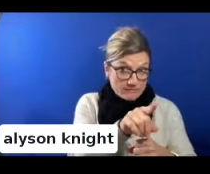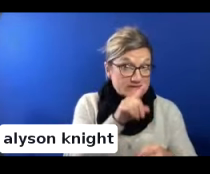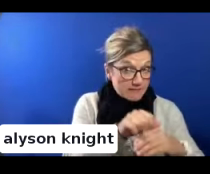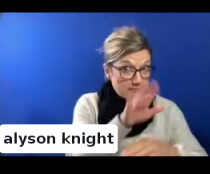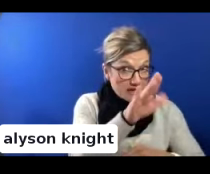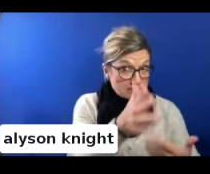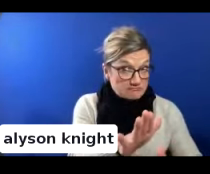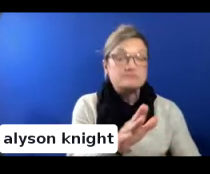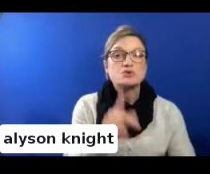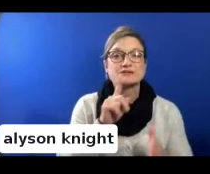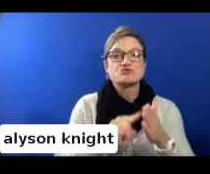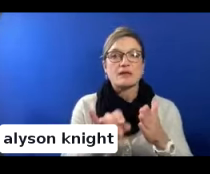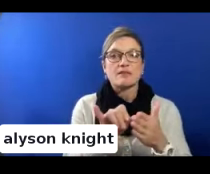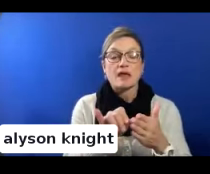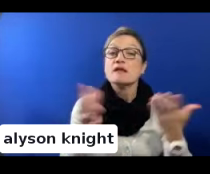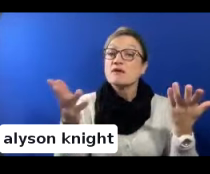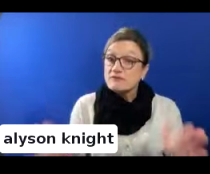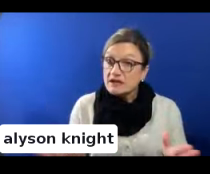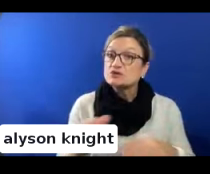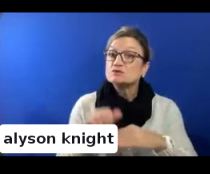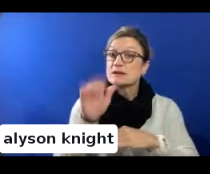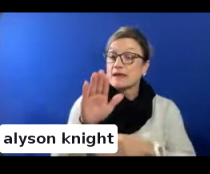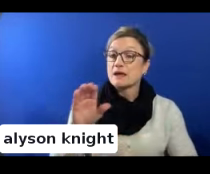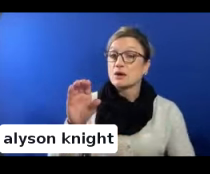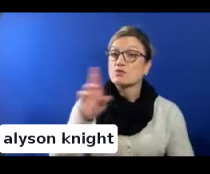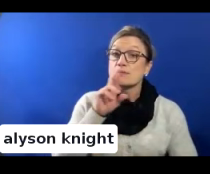Once you have submitted the report, you will not be able to edit.